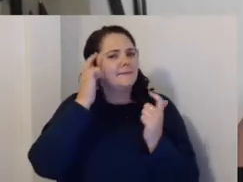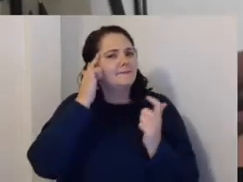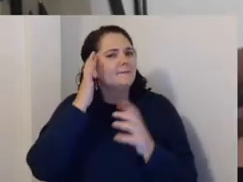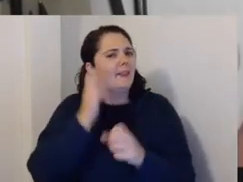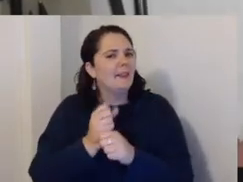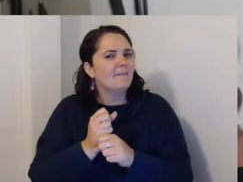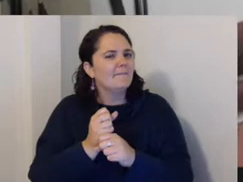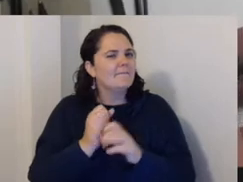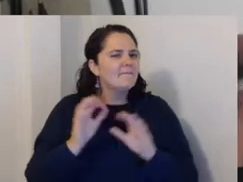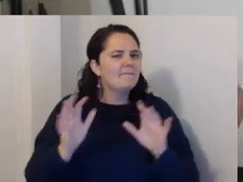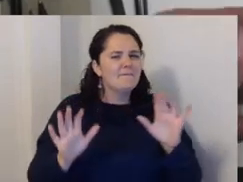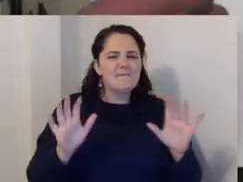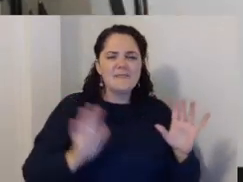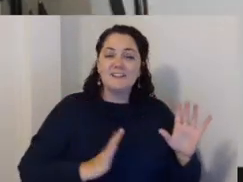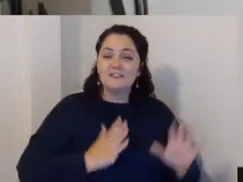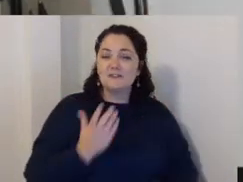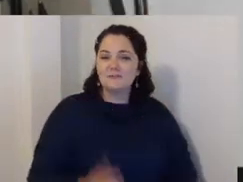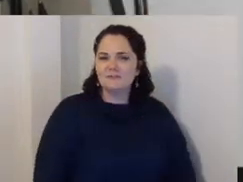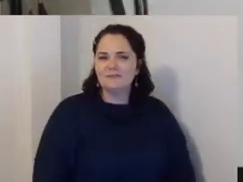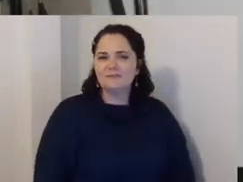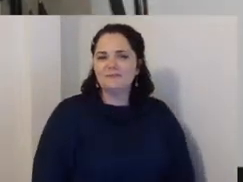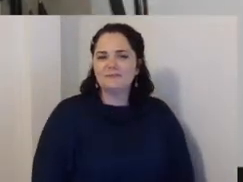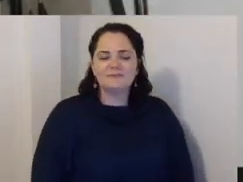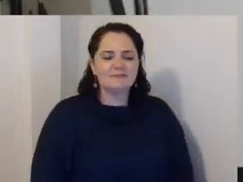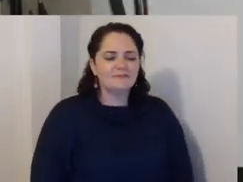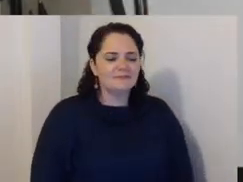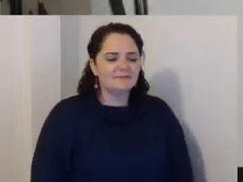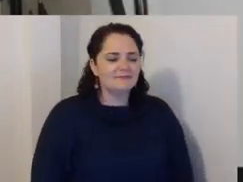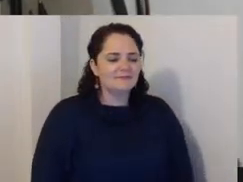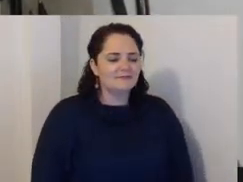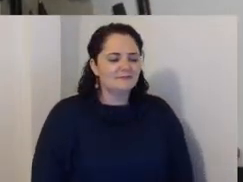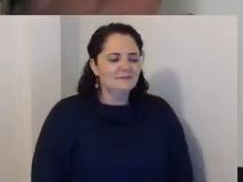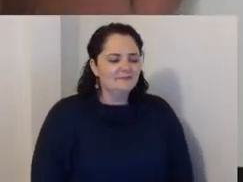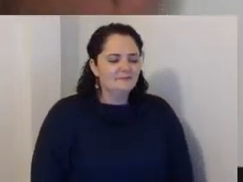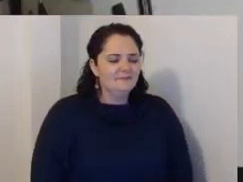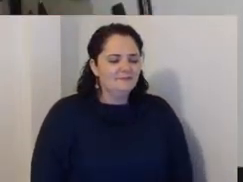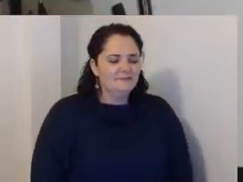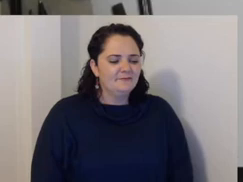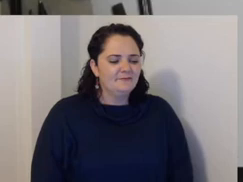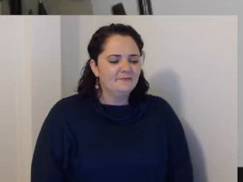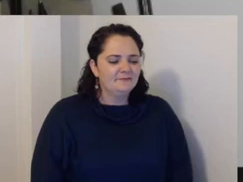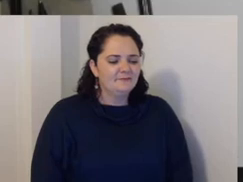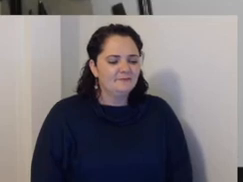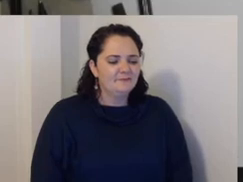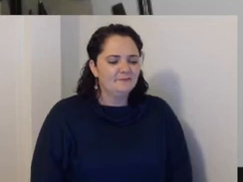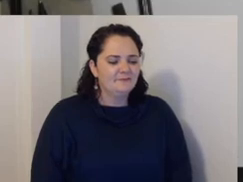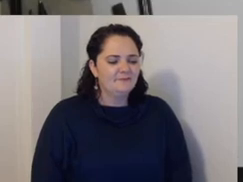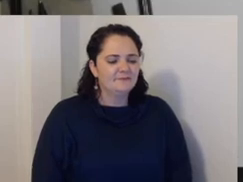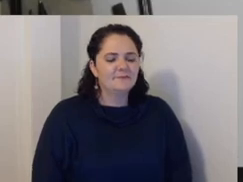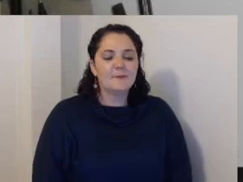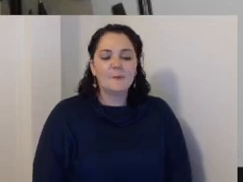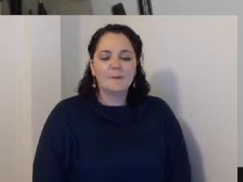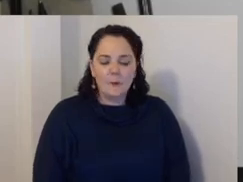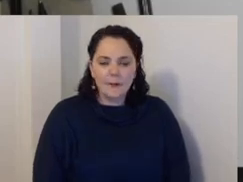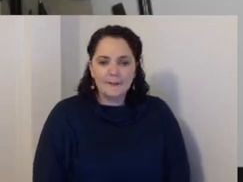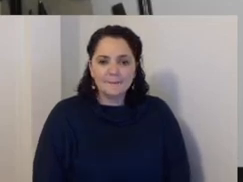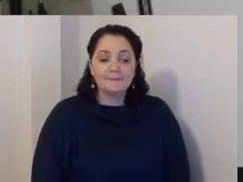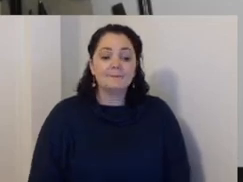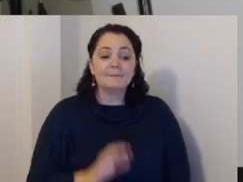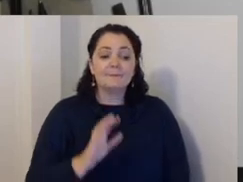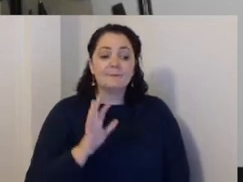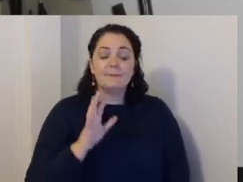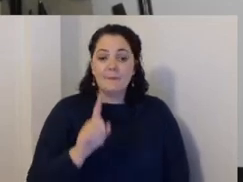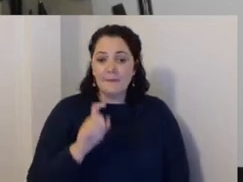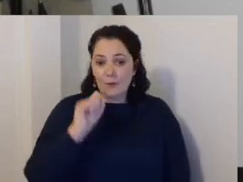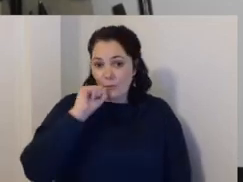okay now we are going to before we switch over to the stage and we take a look at uh